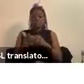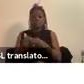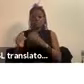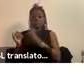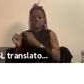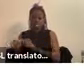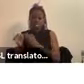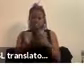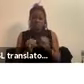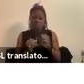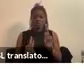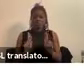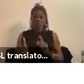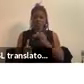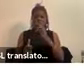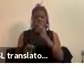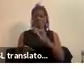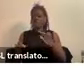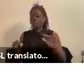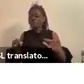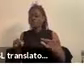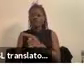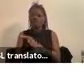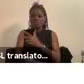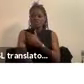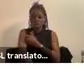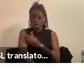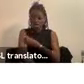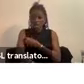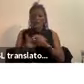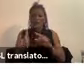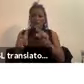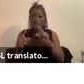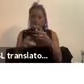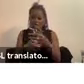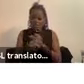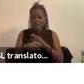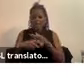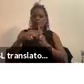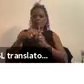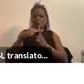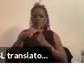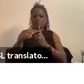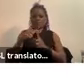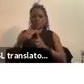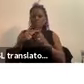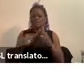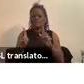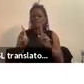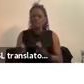vaccinated and they receive a positive PCR test 14 or more days after they complete